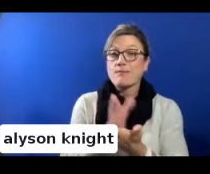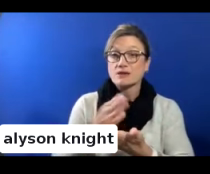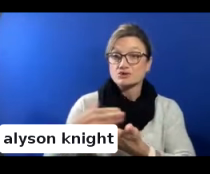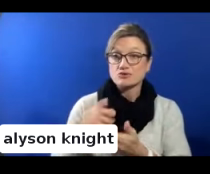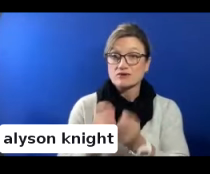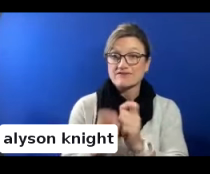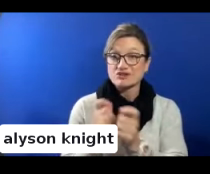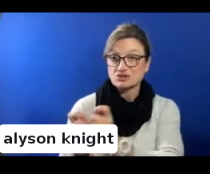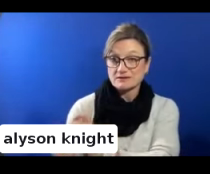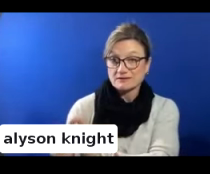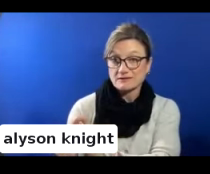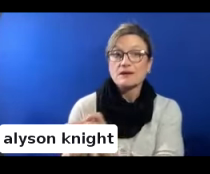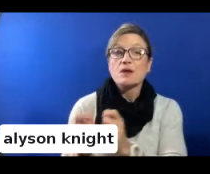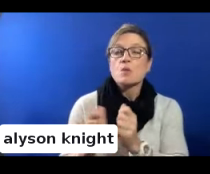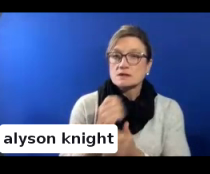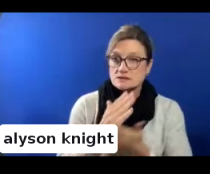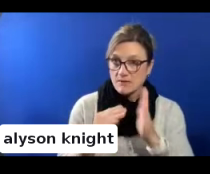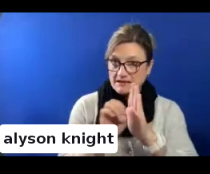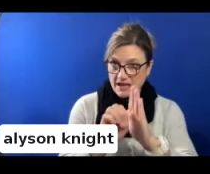with some examples to clarify.